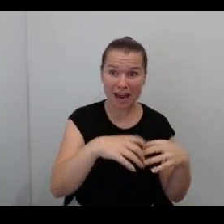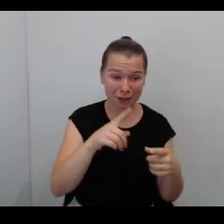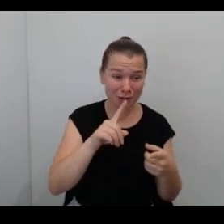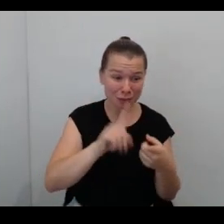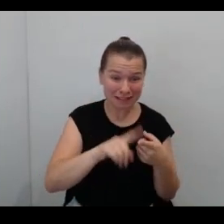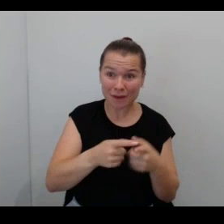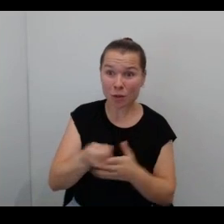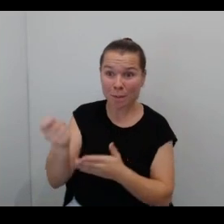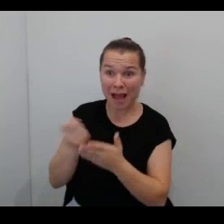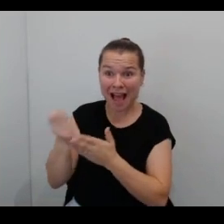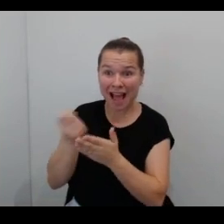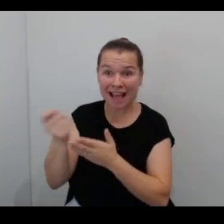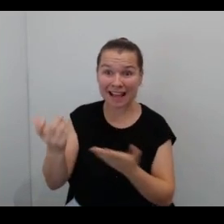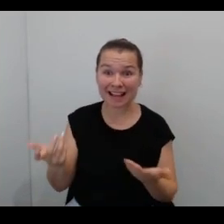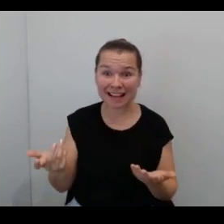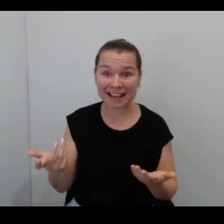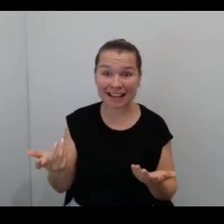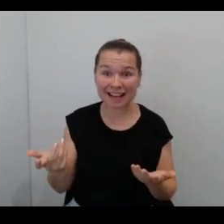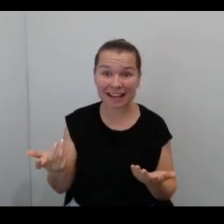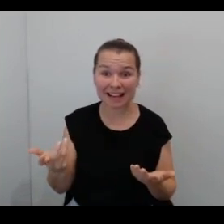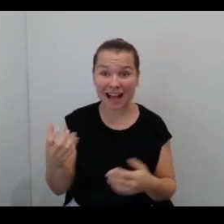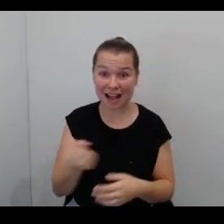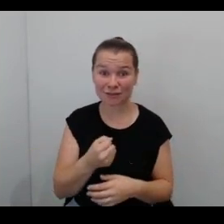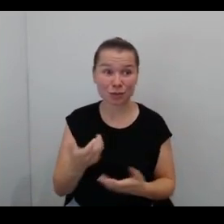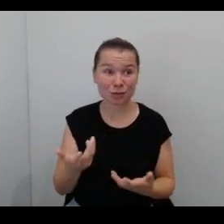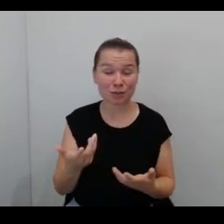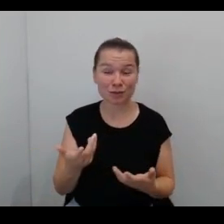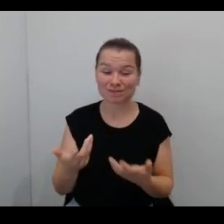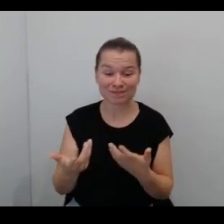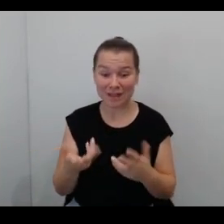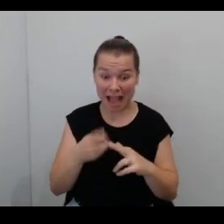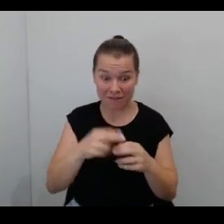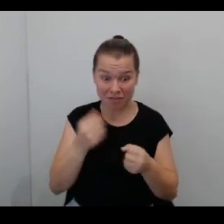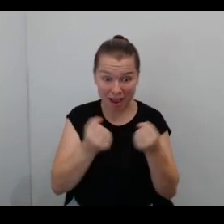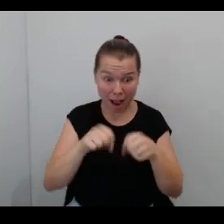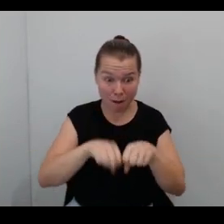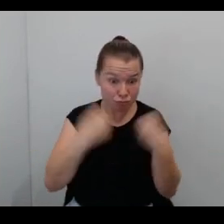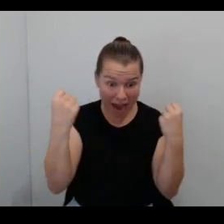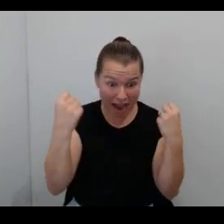Still got to pay it, yeah. That's probably the number 1 tip for students.